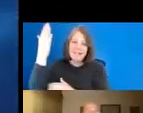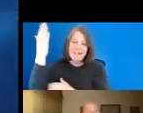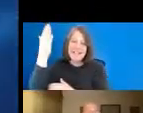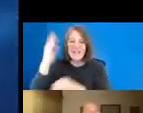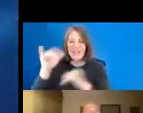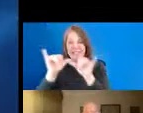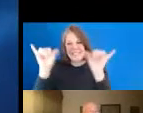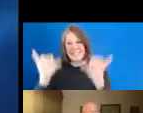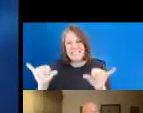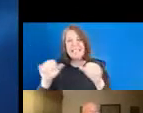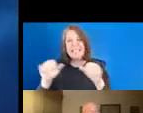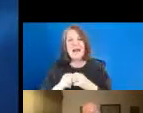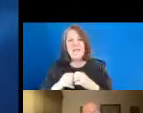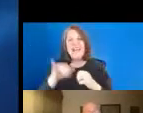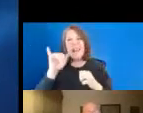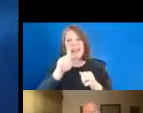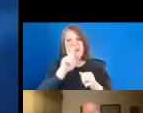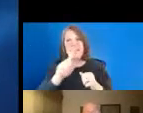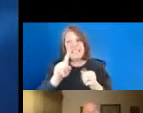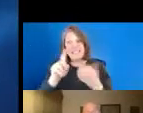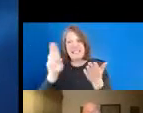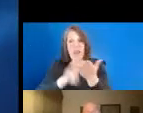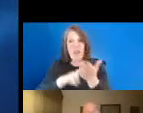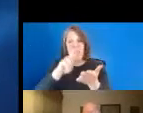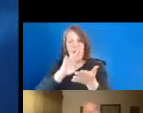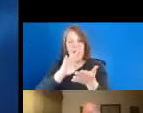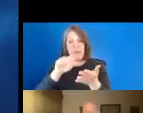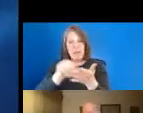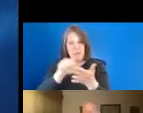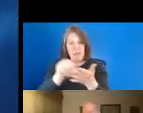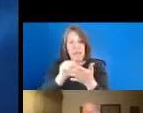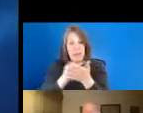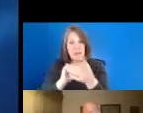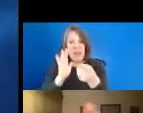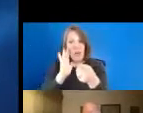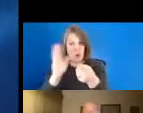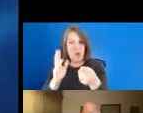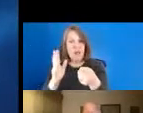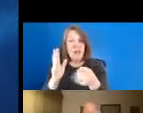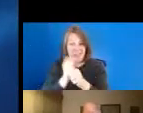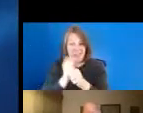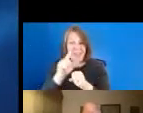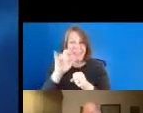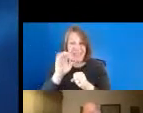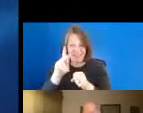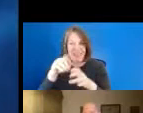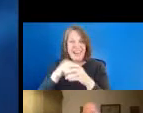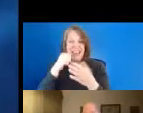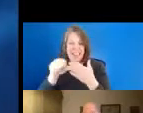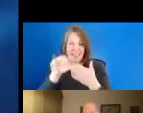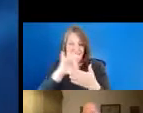This is the login page that you will have gotten the link it 16:19:18 to you in the letter of invitation that was sent out to you.